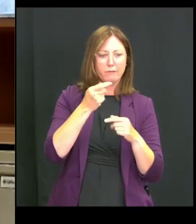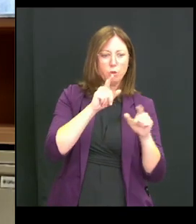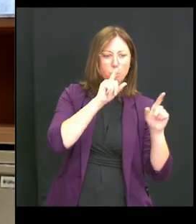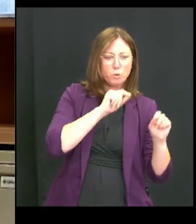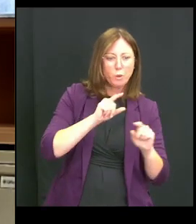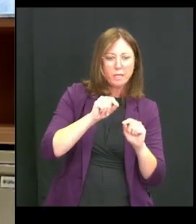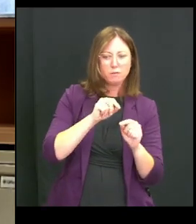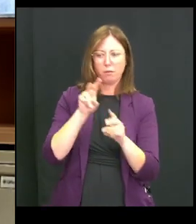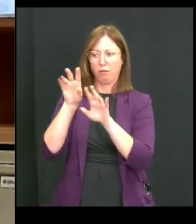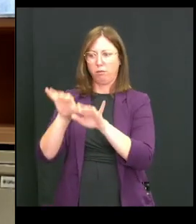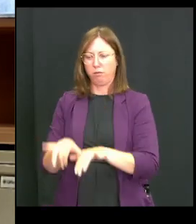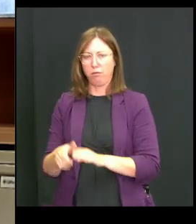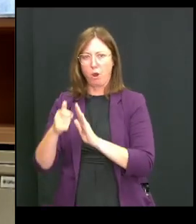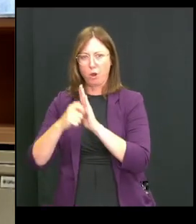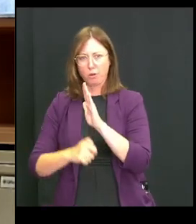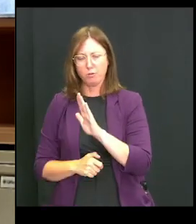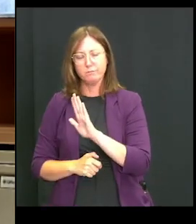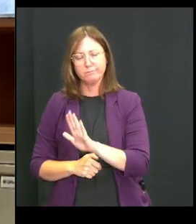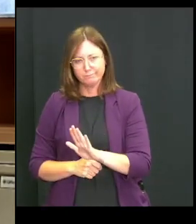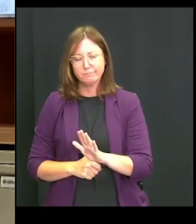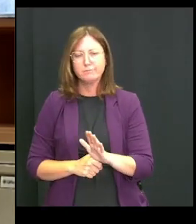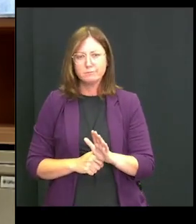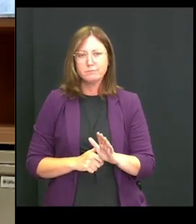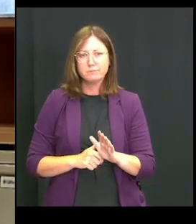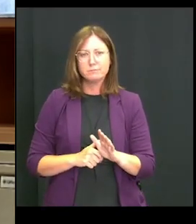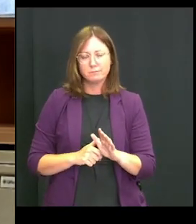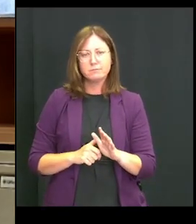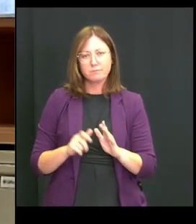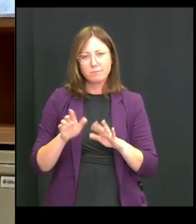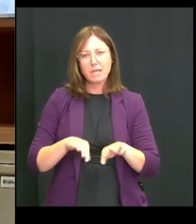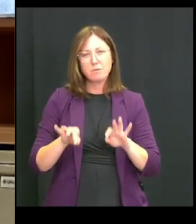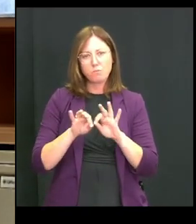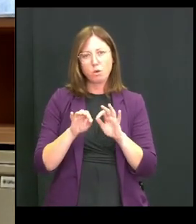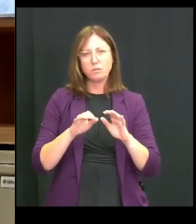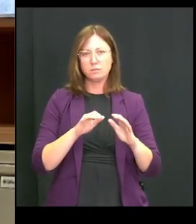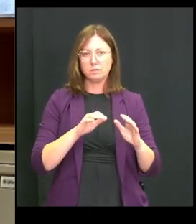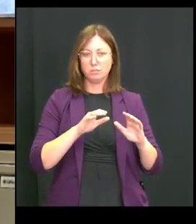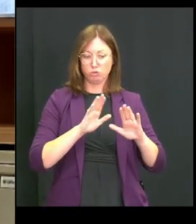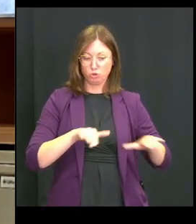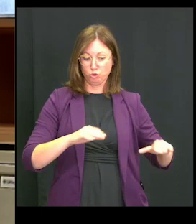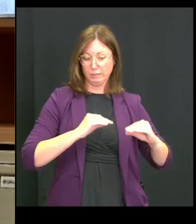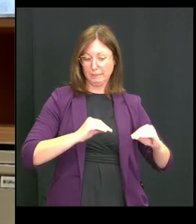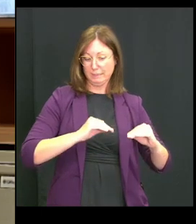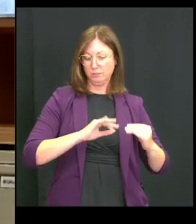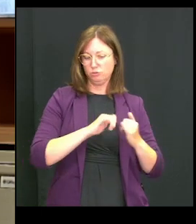But getting to children early with this is important.